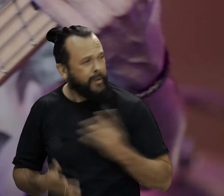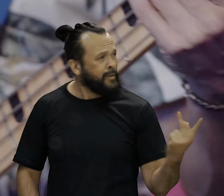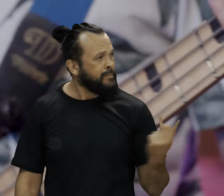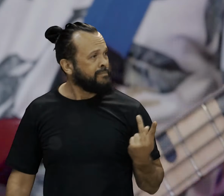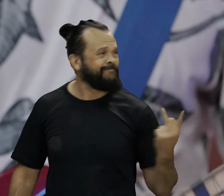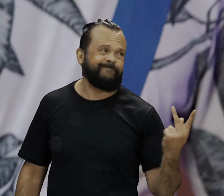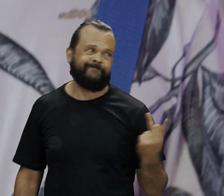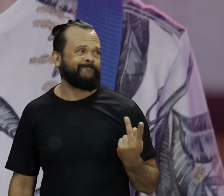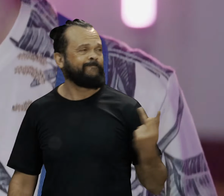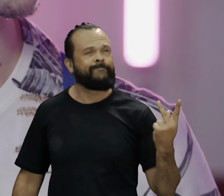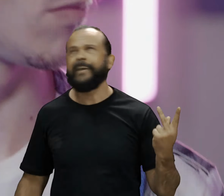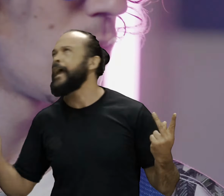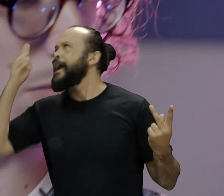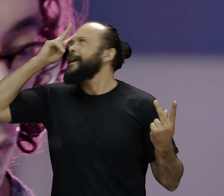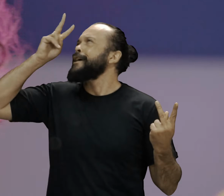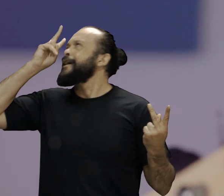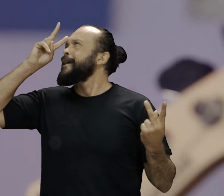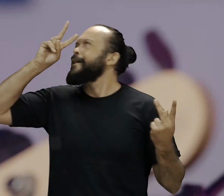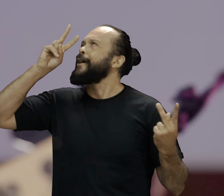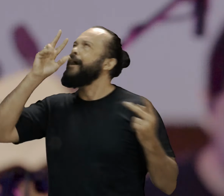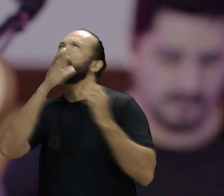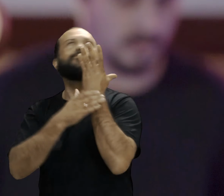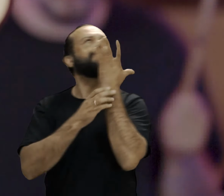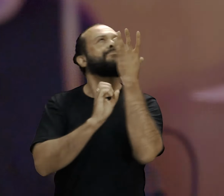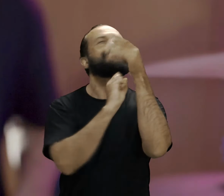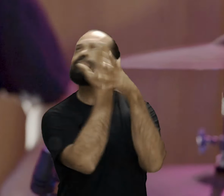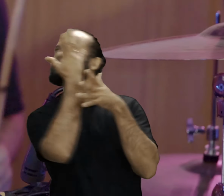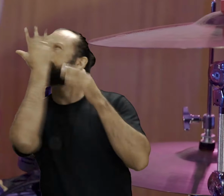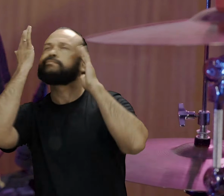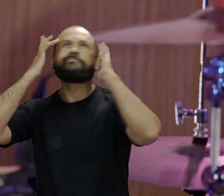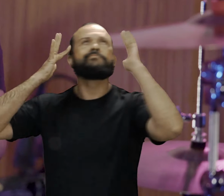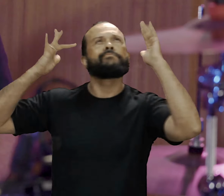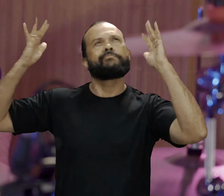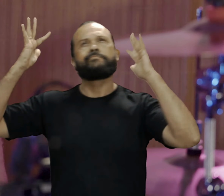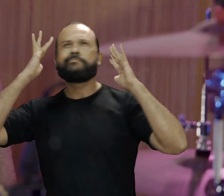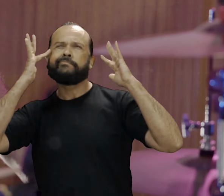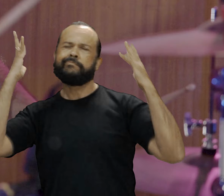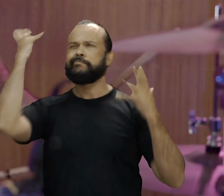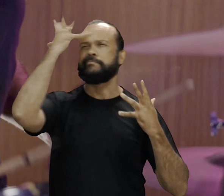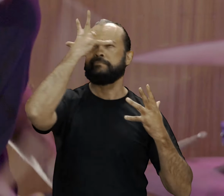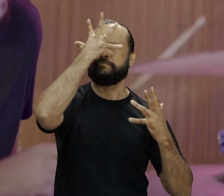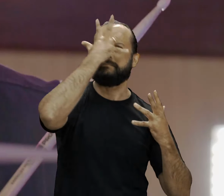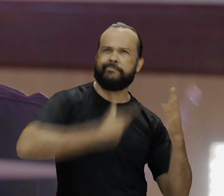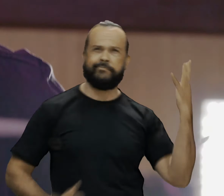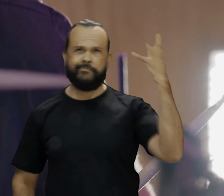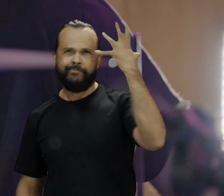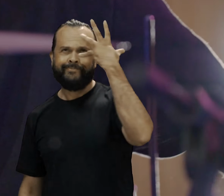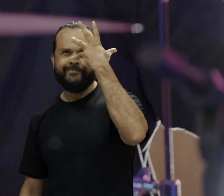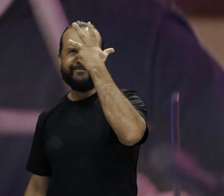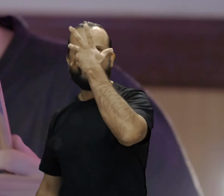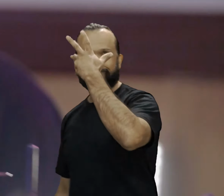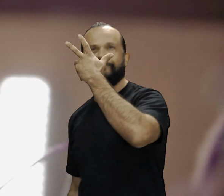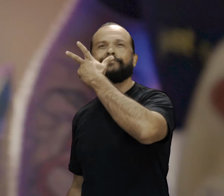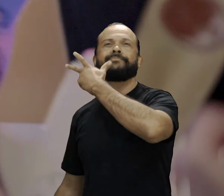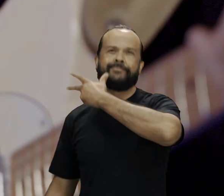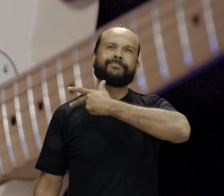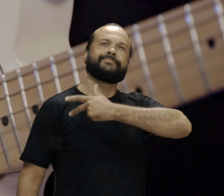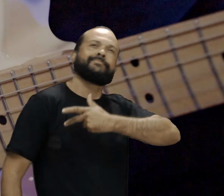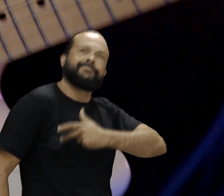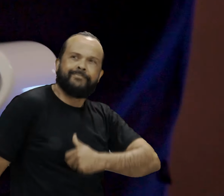Creating unreal, beautiful stories